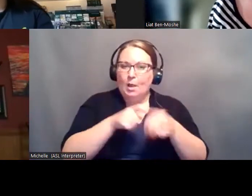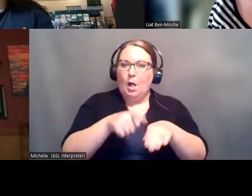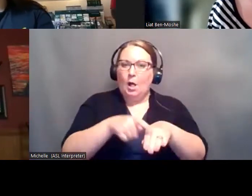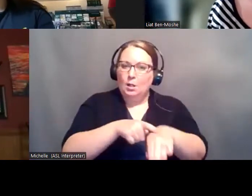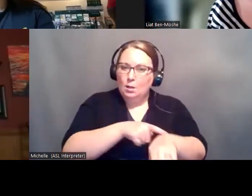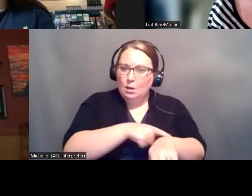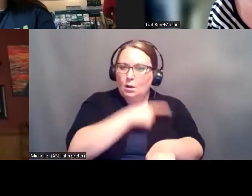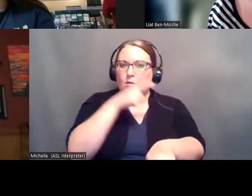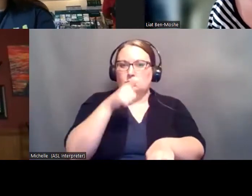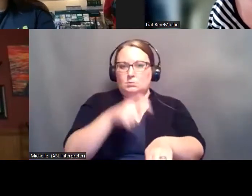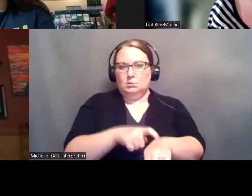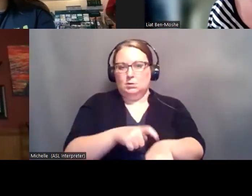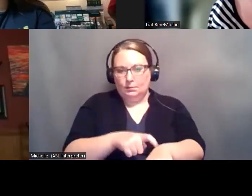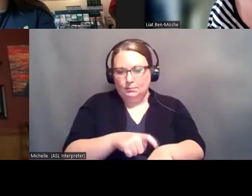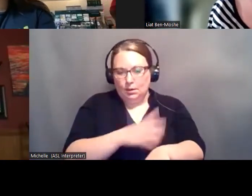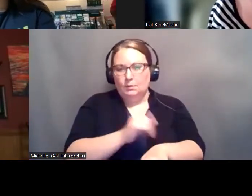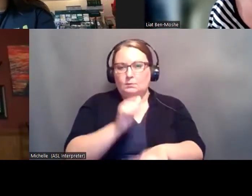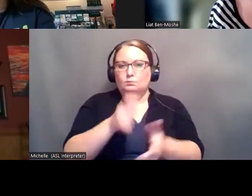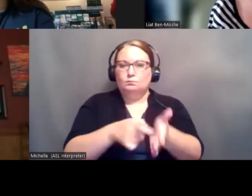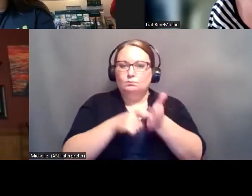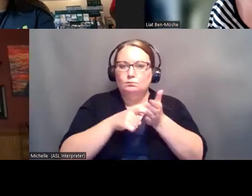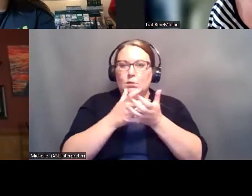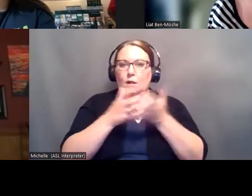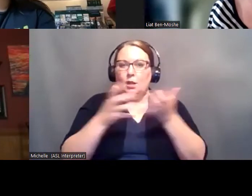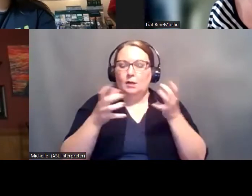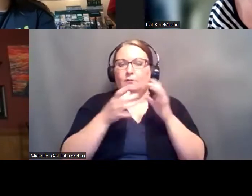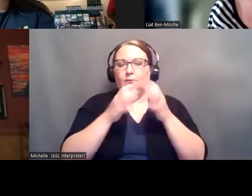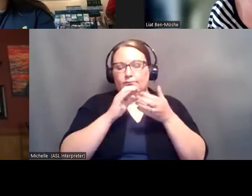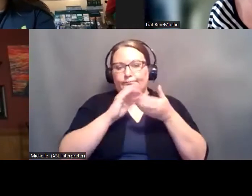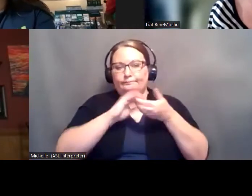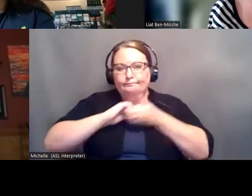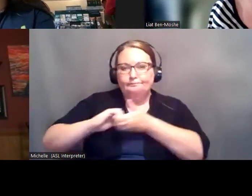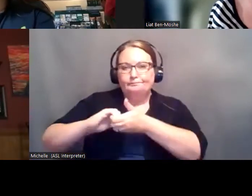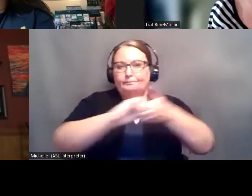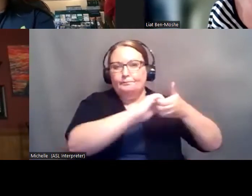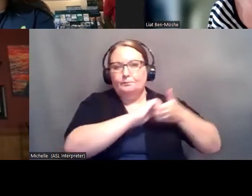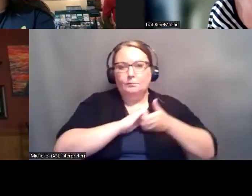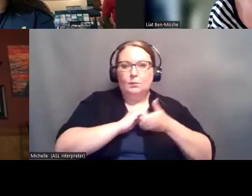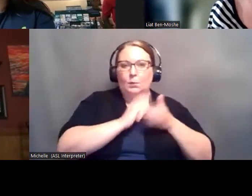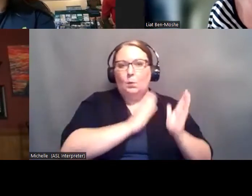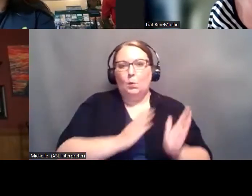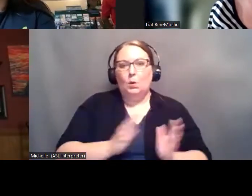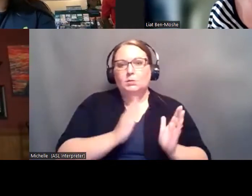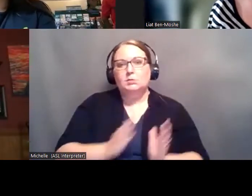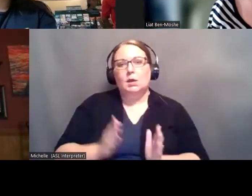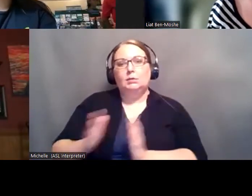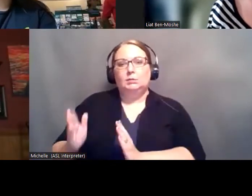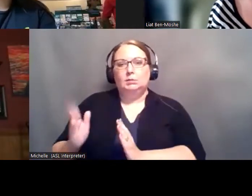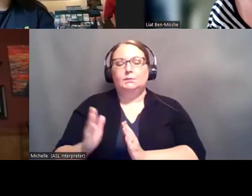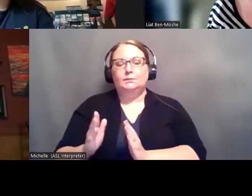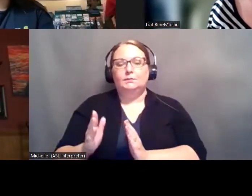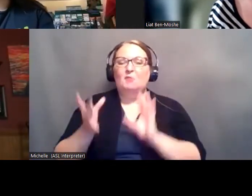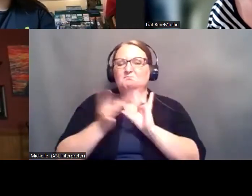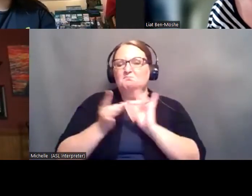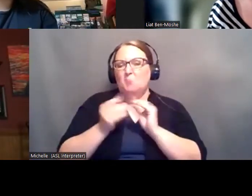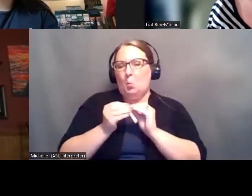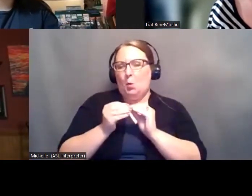and it also takes a lot of collective organizing, which I'll share in a moment. And so the DCCC